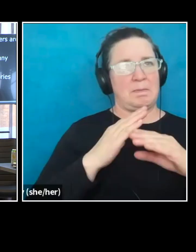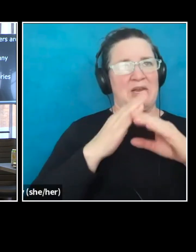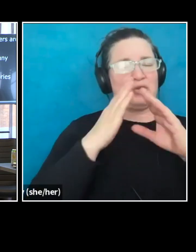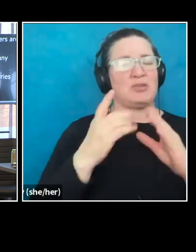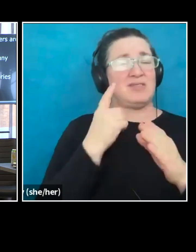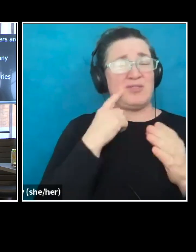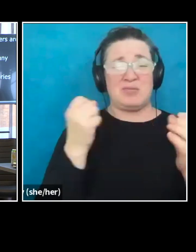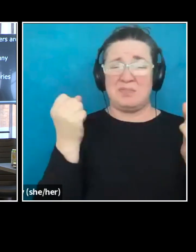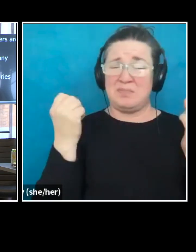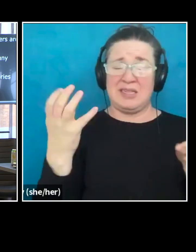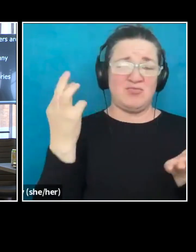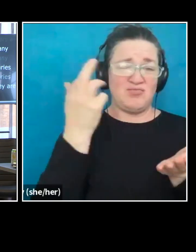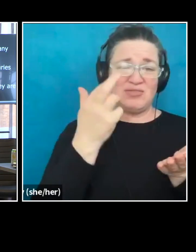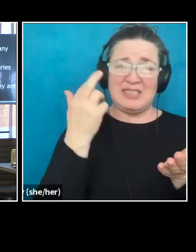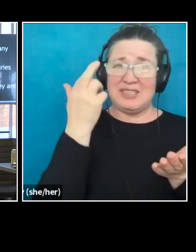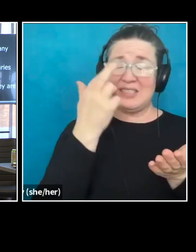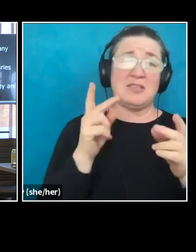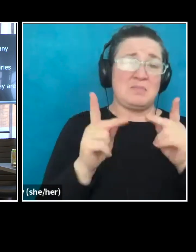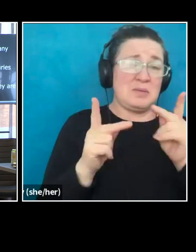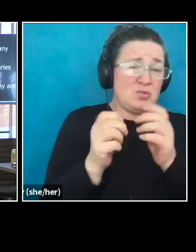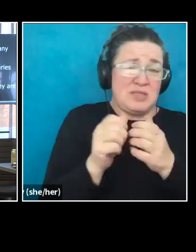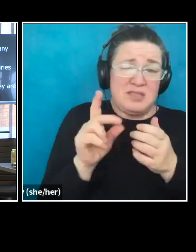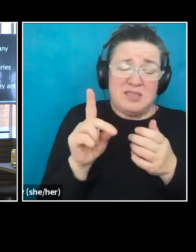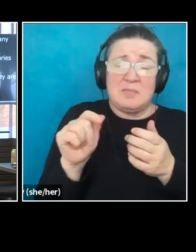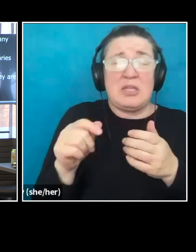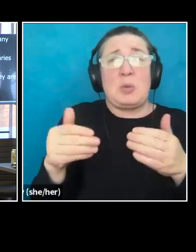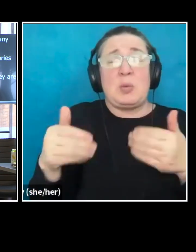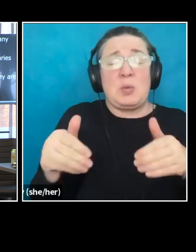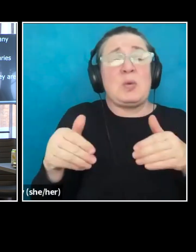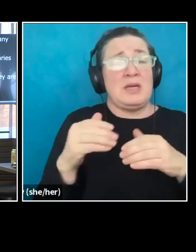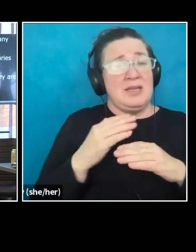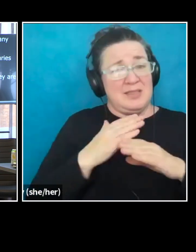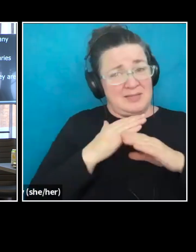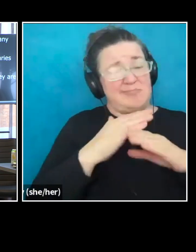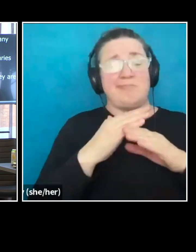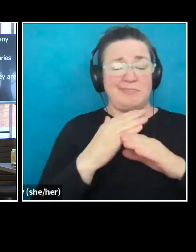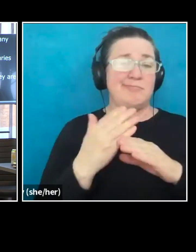people with disabilities, can be really large. And then the other just, you know, inaccessibility